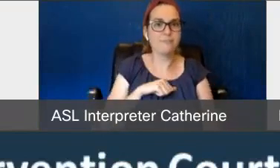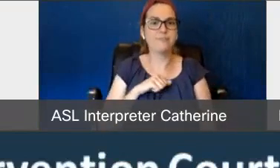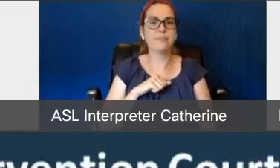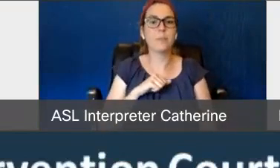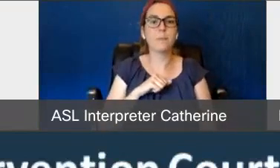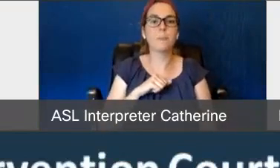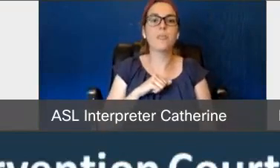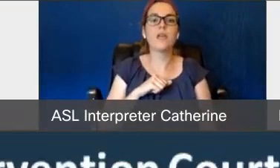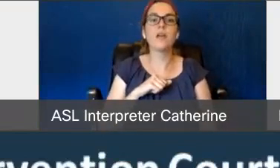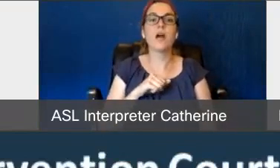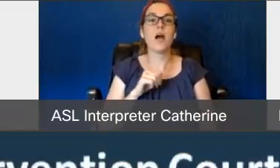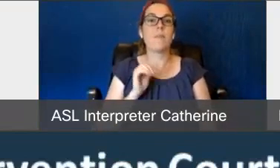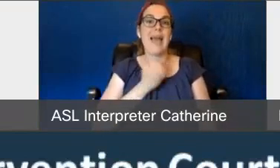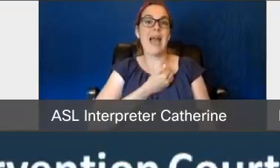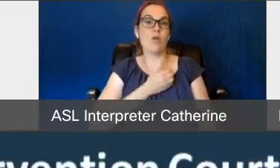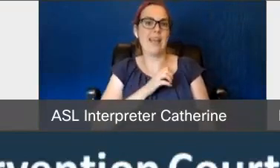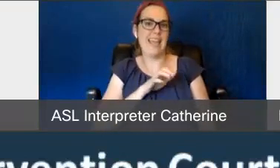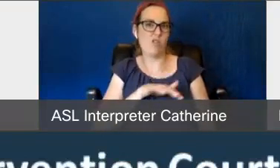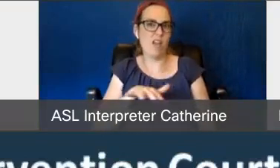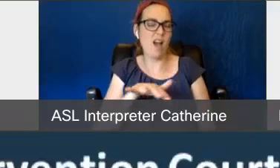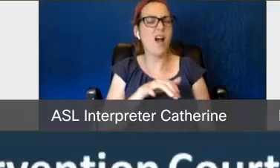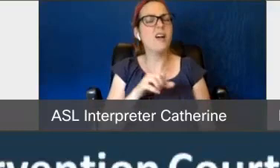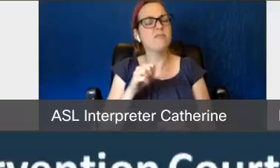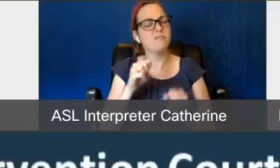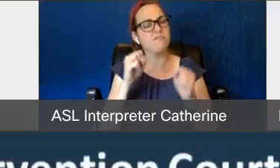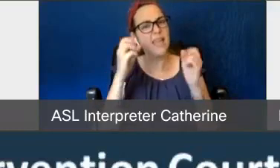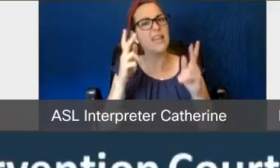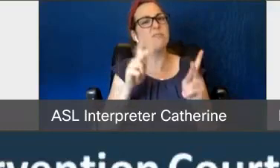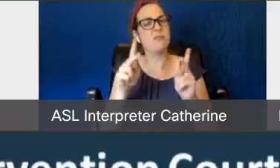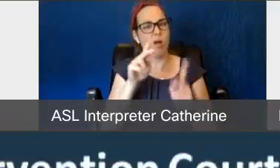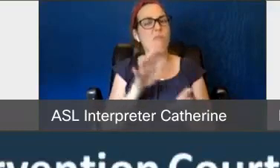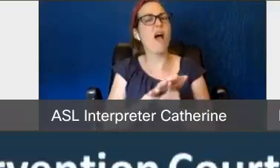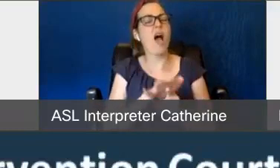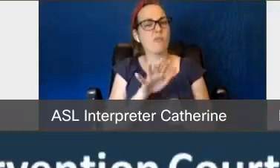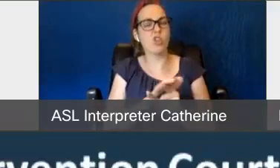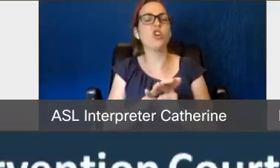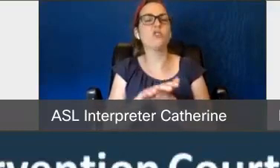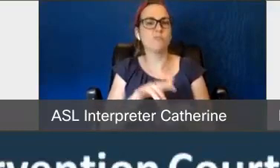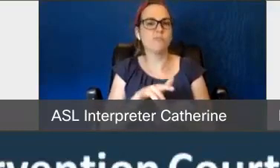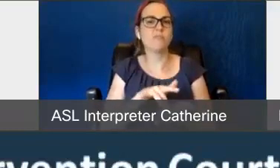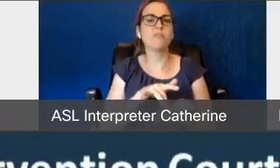The drug of choice of our justice involved population includes opioid and heroin, benzos and methamphetamines